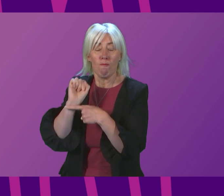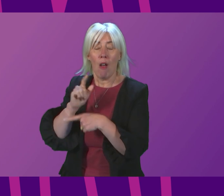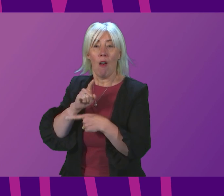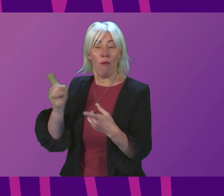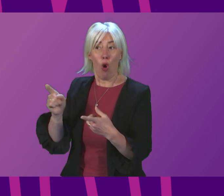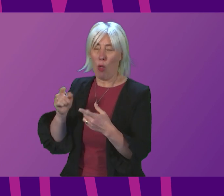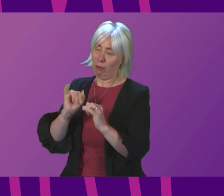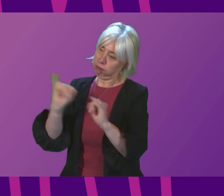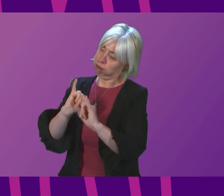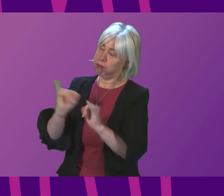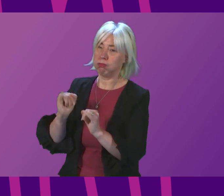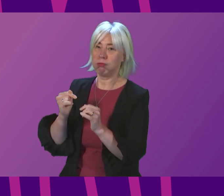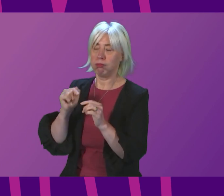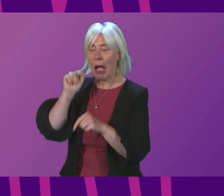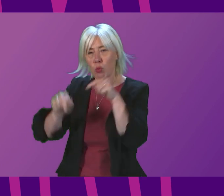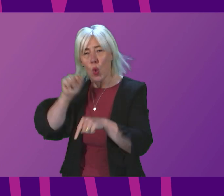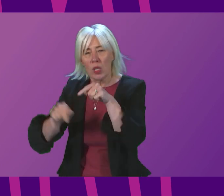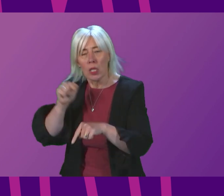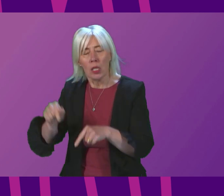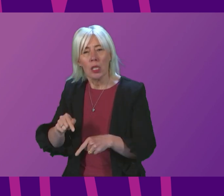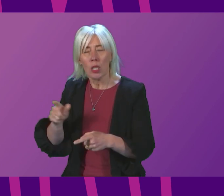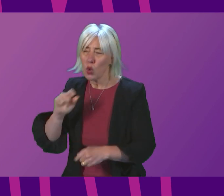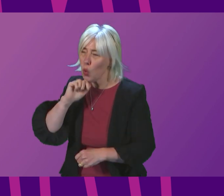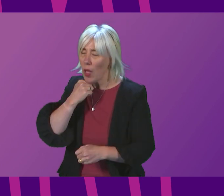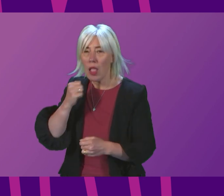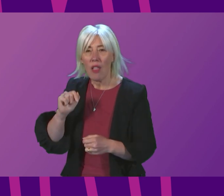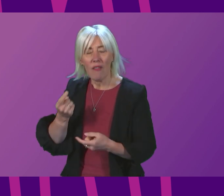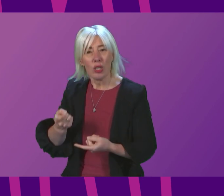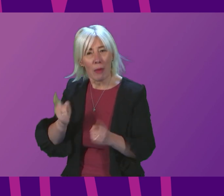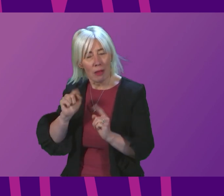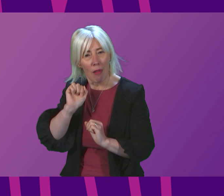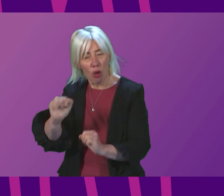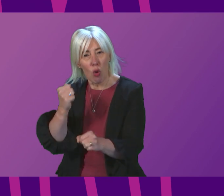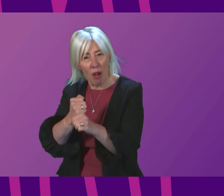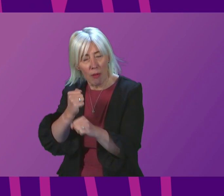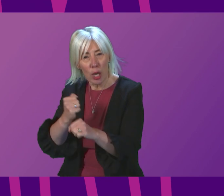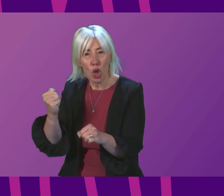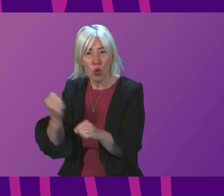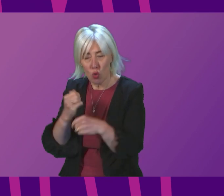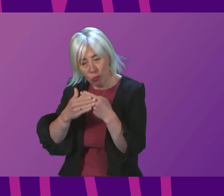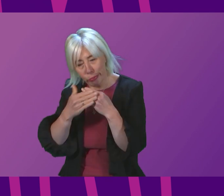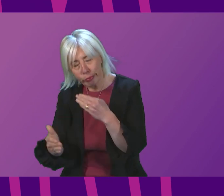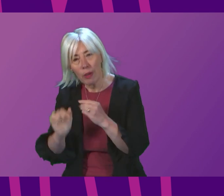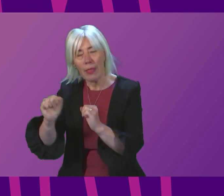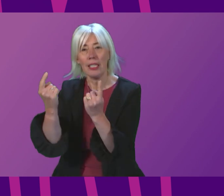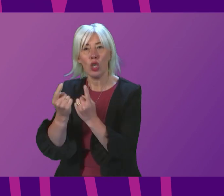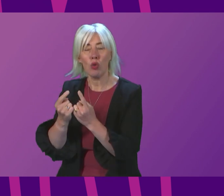Will the First Minister’s Government commit to doing more on the issue and back my proposal